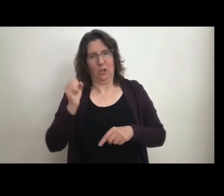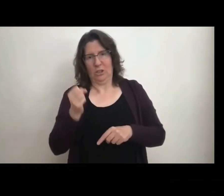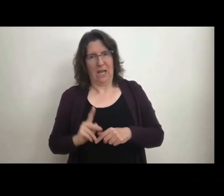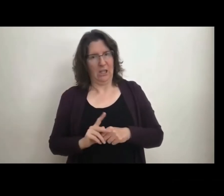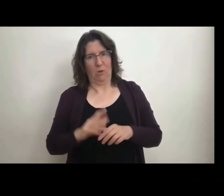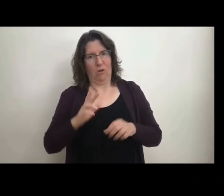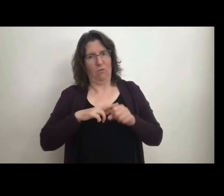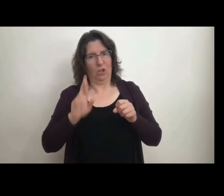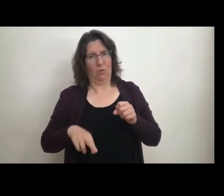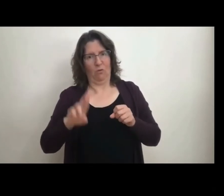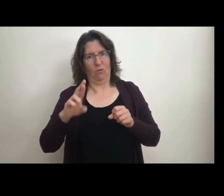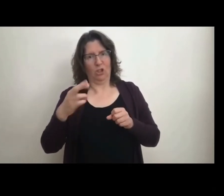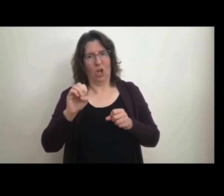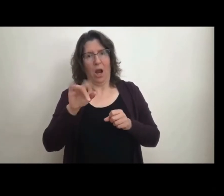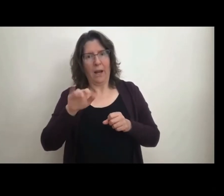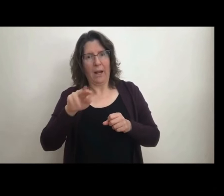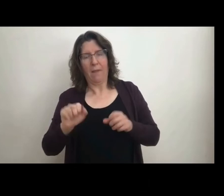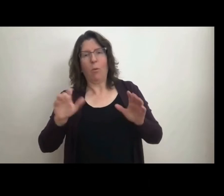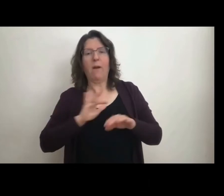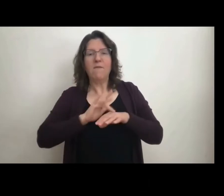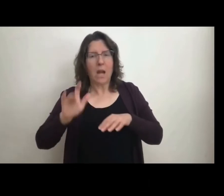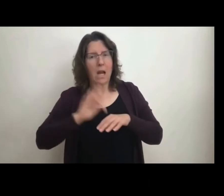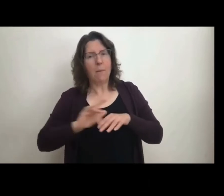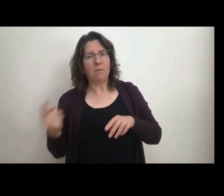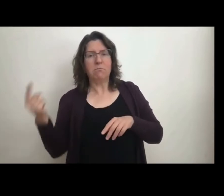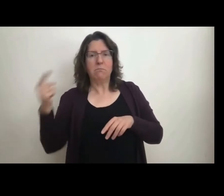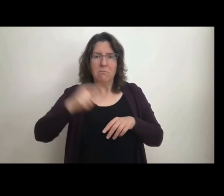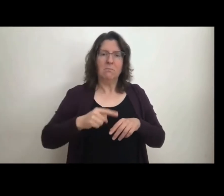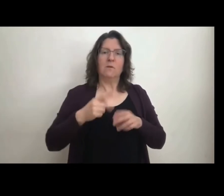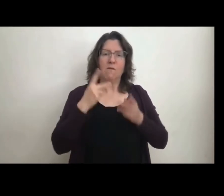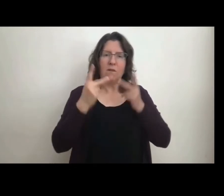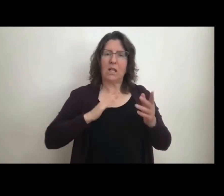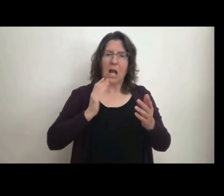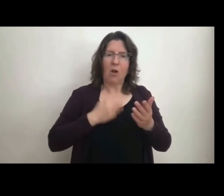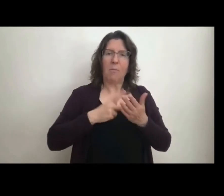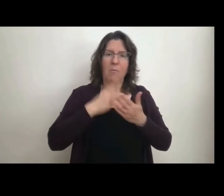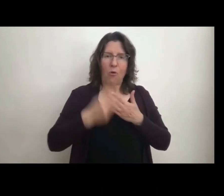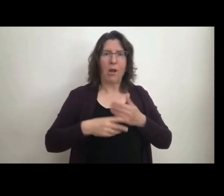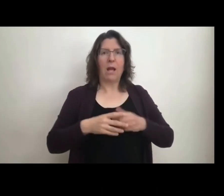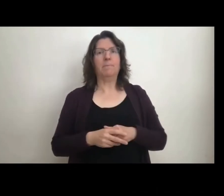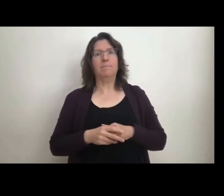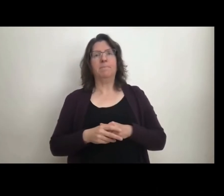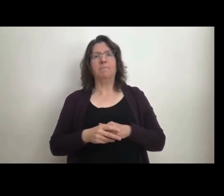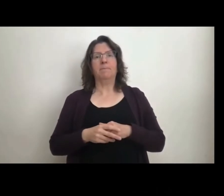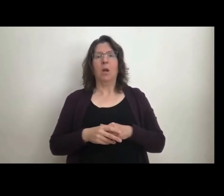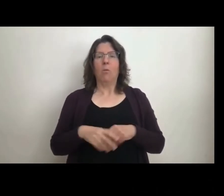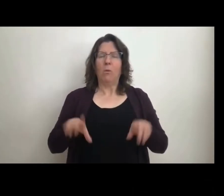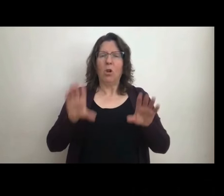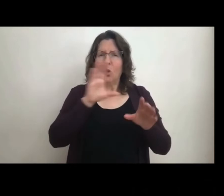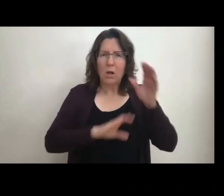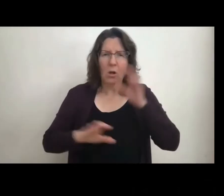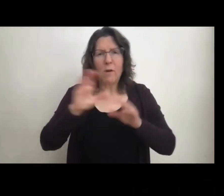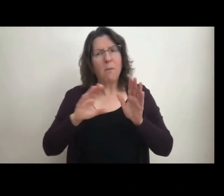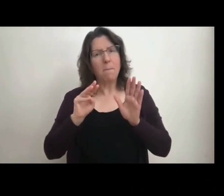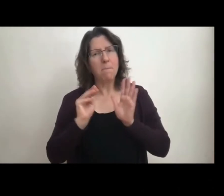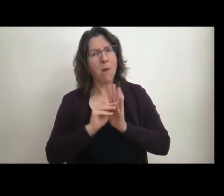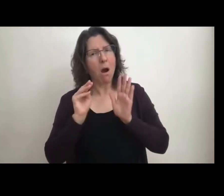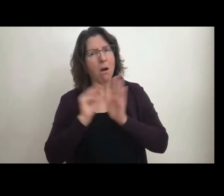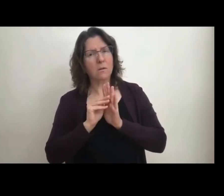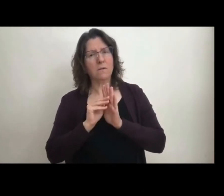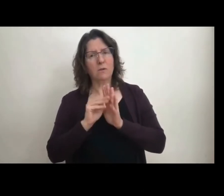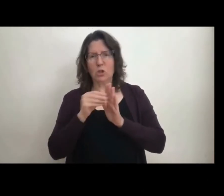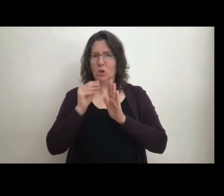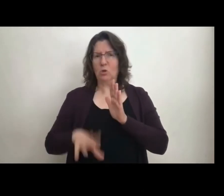Unfortunately there were no deaf artists available in Regina, or Saskatchewan either, who could come into our program.